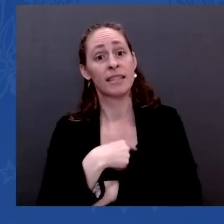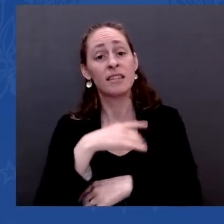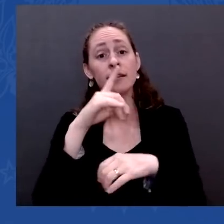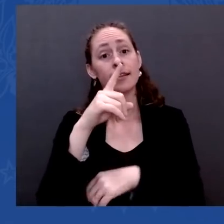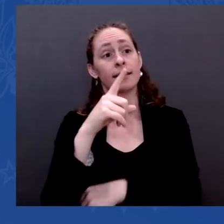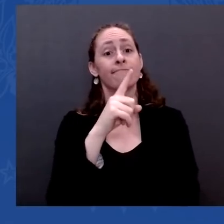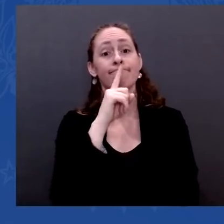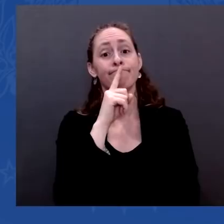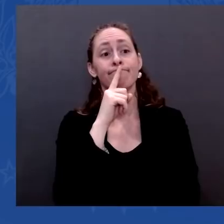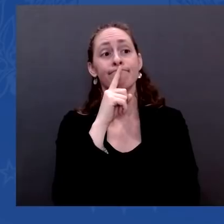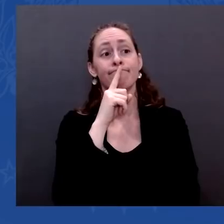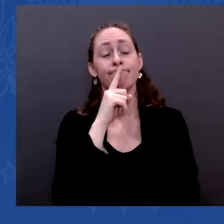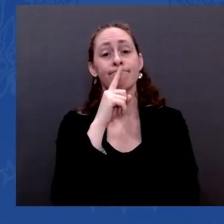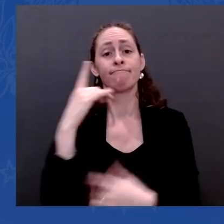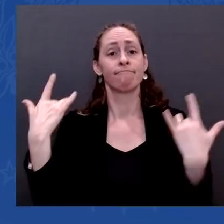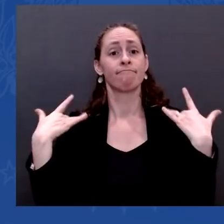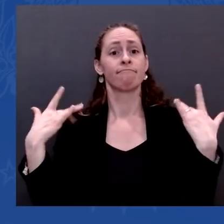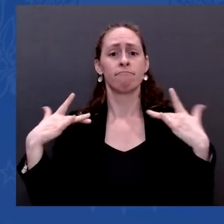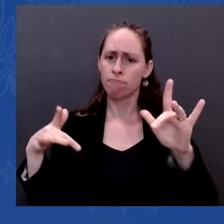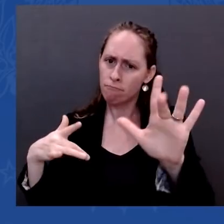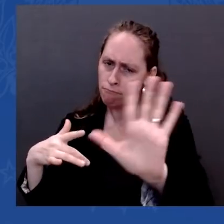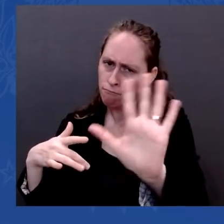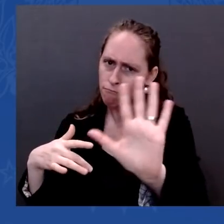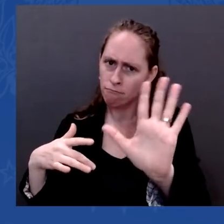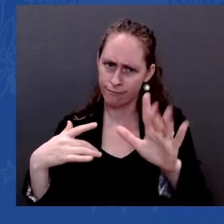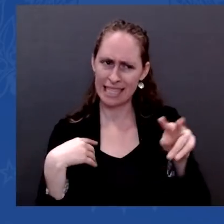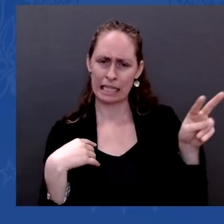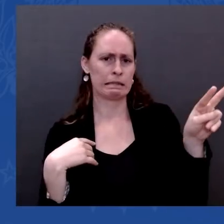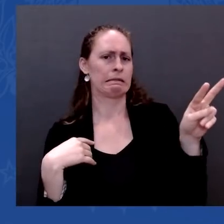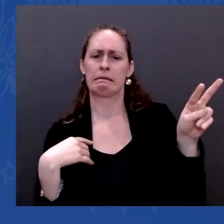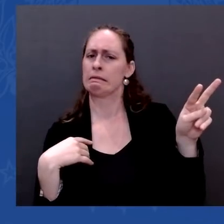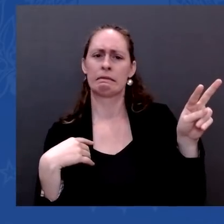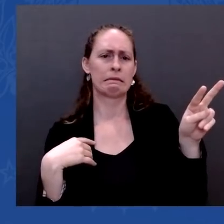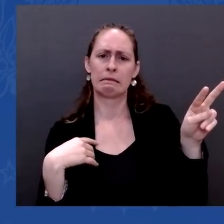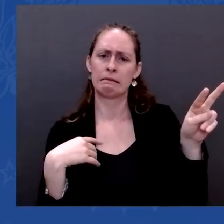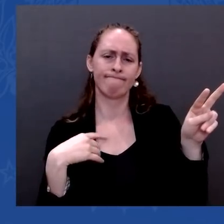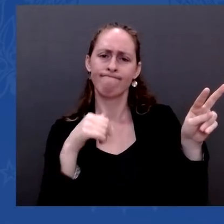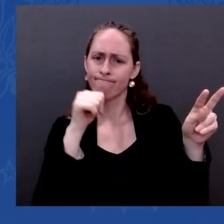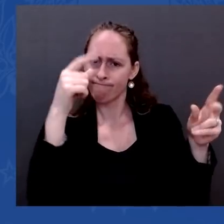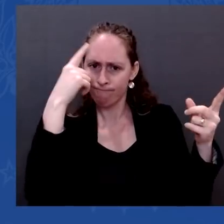and that is a serious threat to European security.